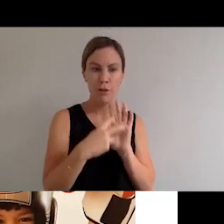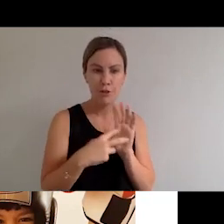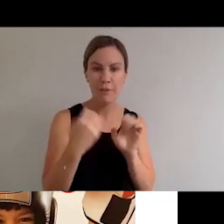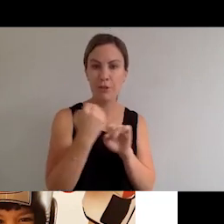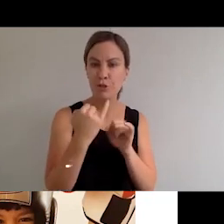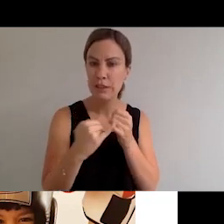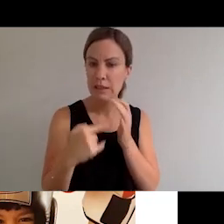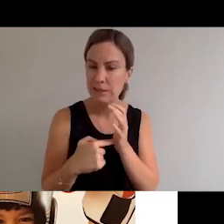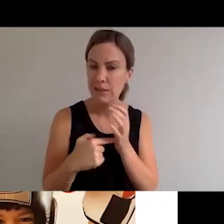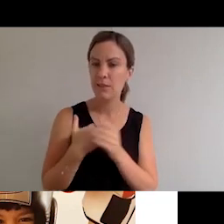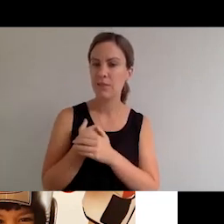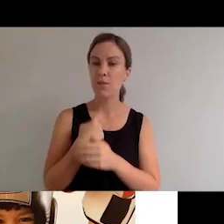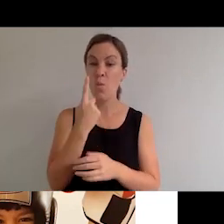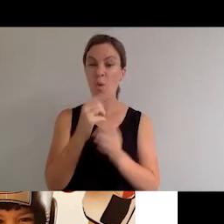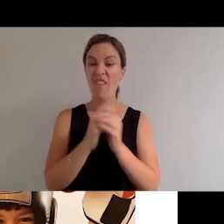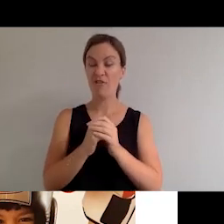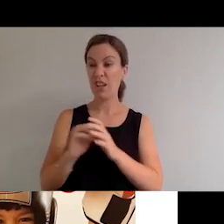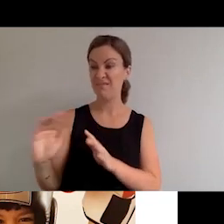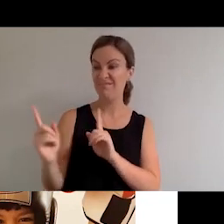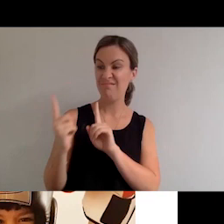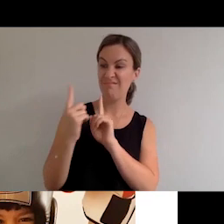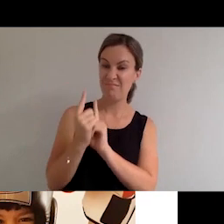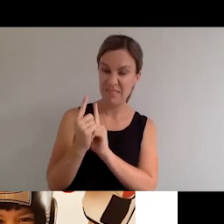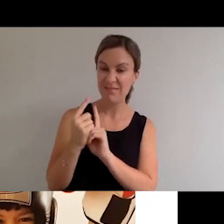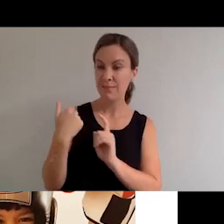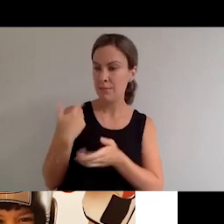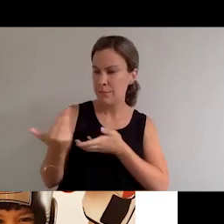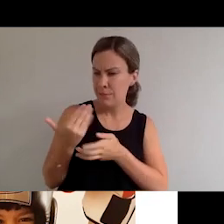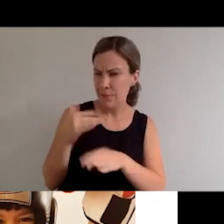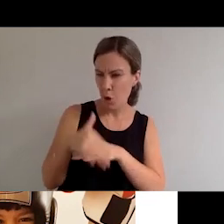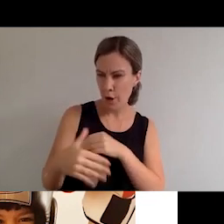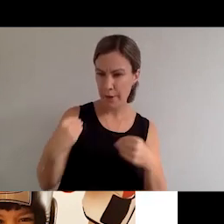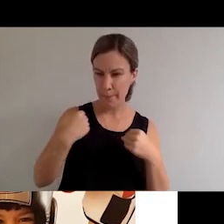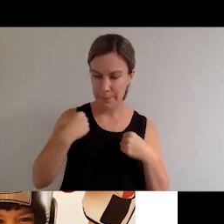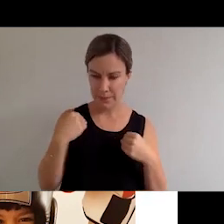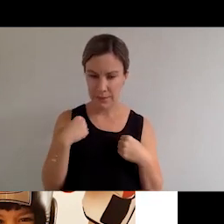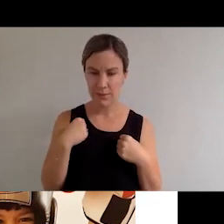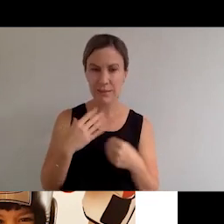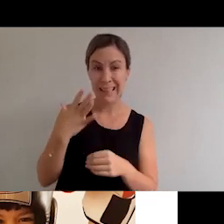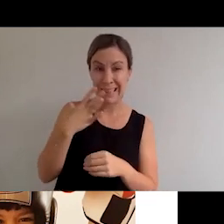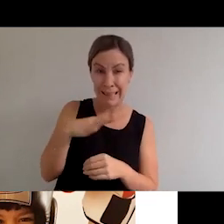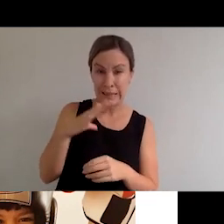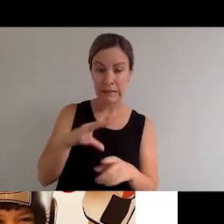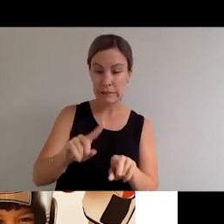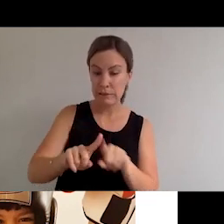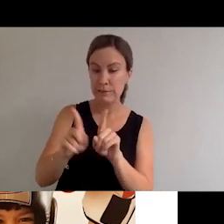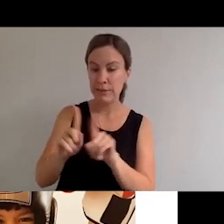she sets newspaper her business. We met in the coffee shop across the cross from my house. She said you need Receipt Bank, Xero and a bookkeeper.